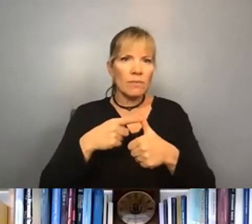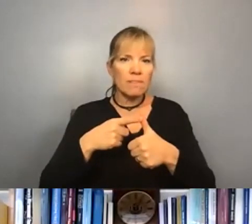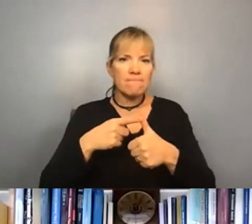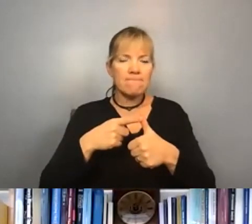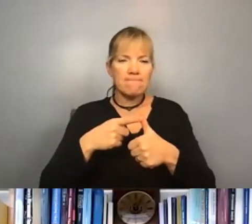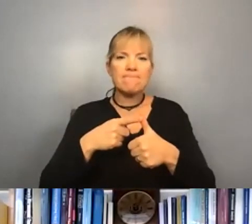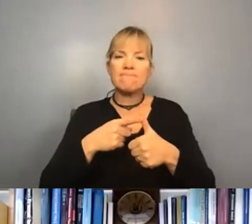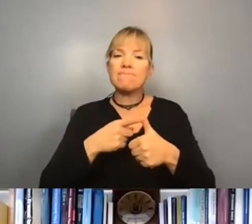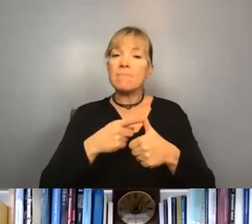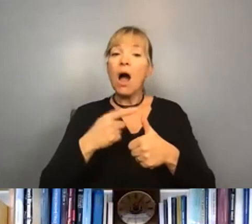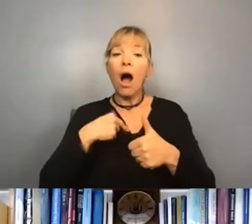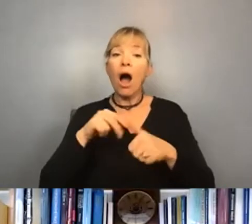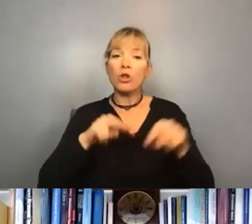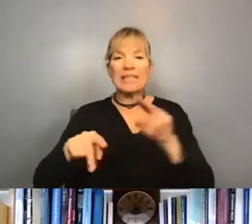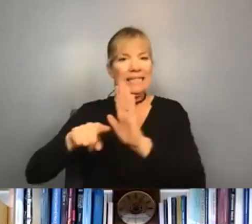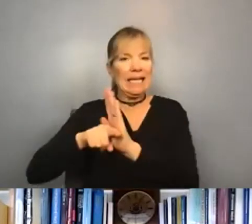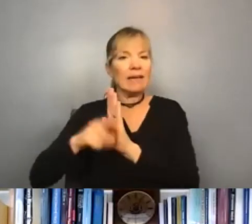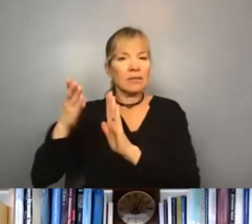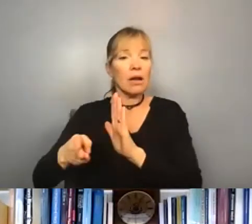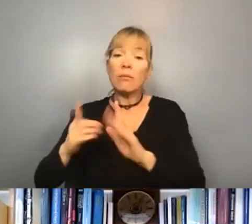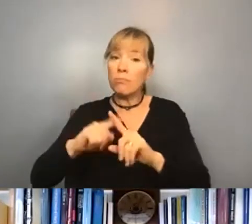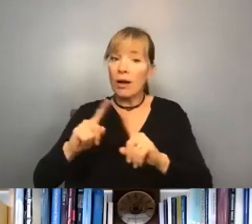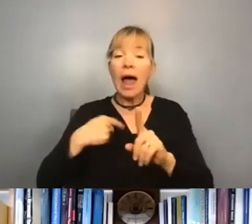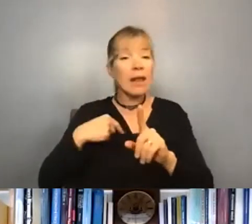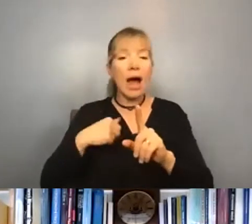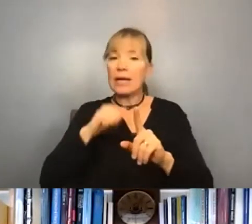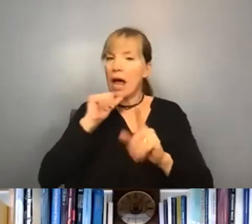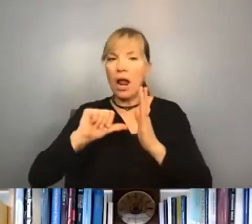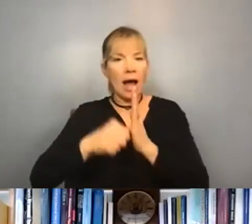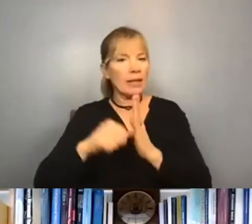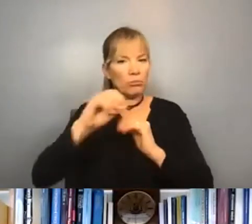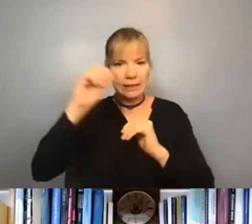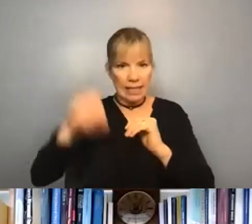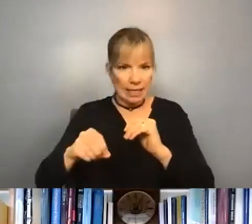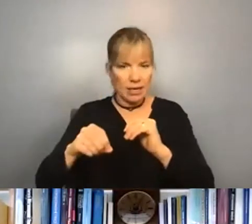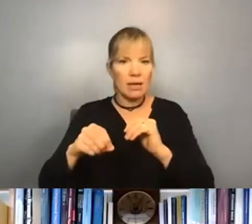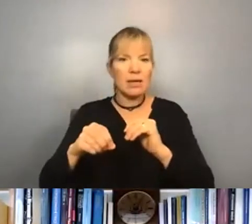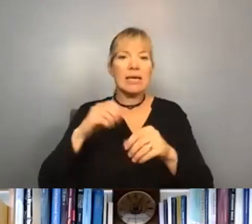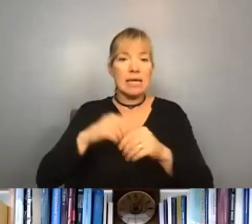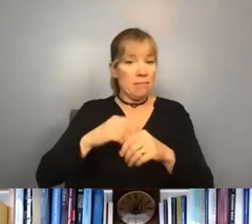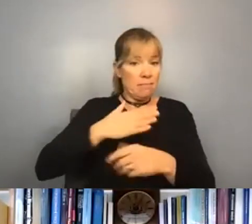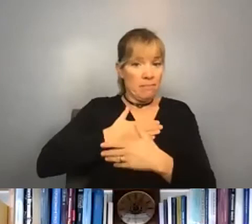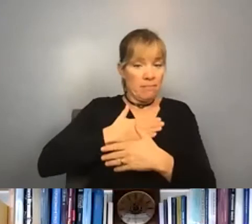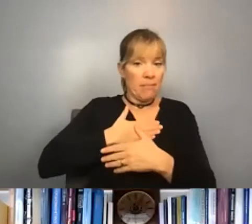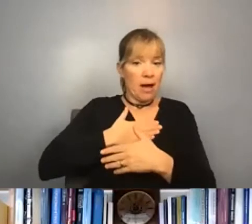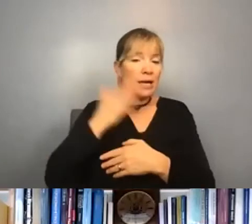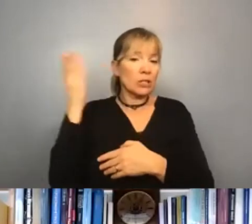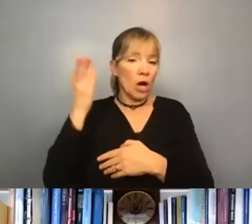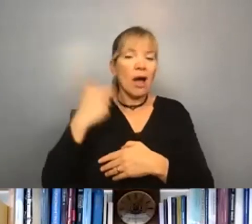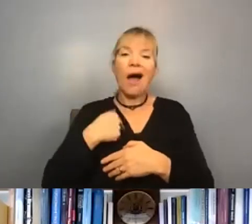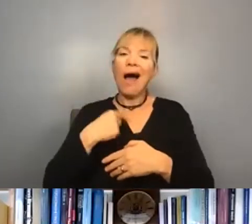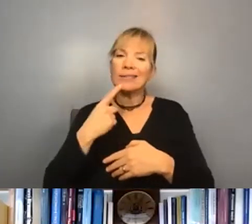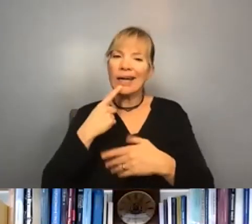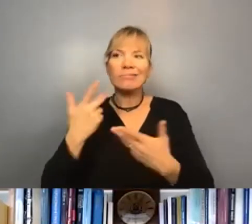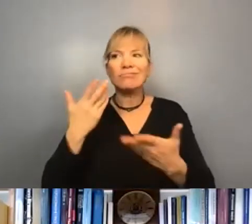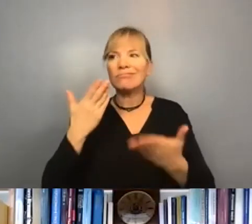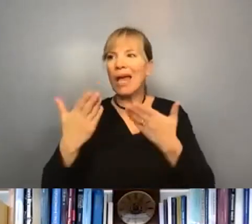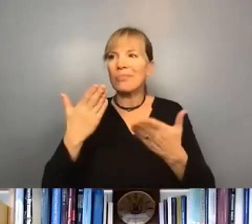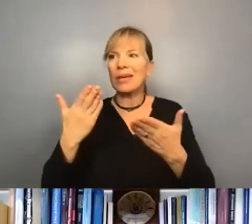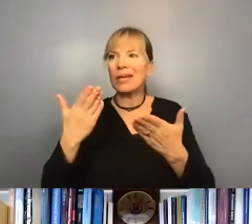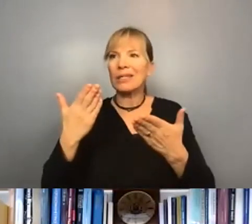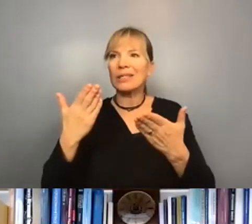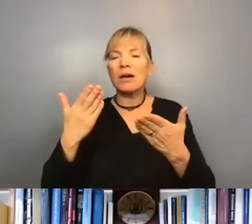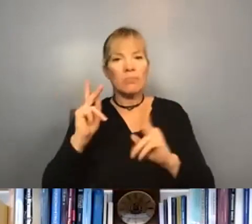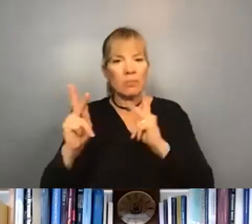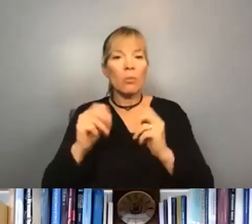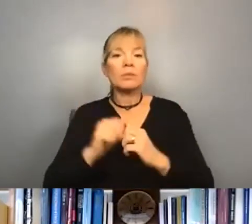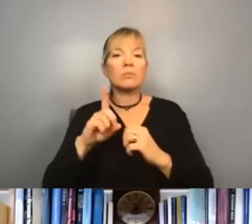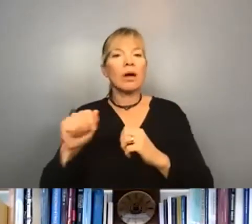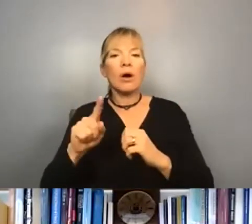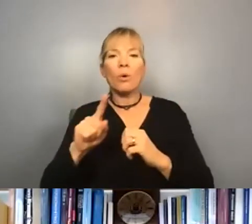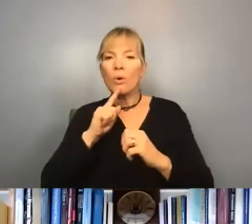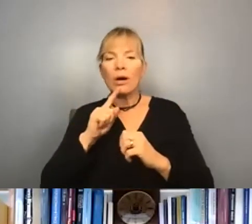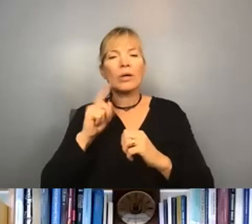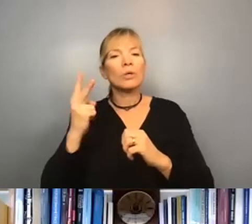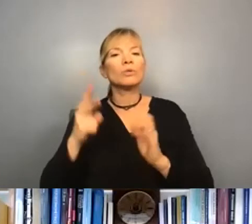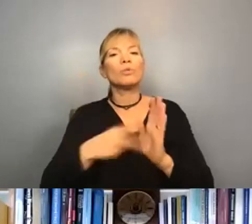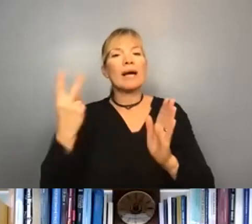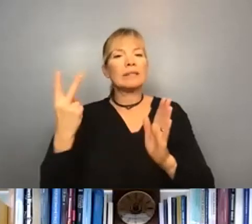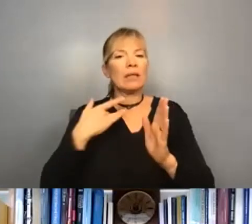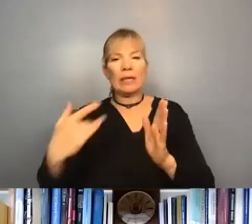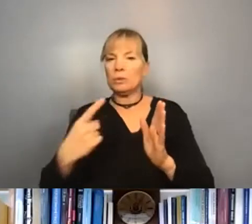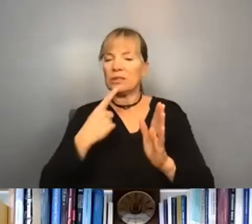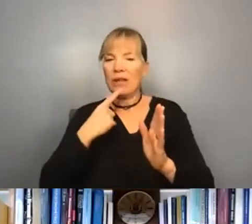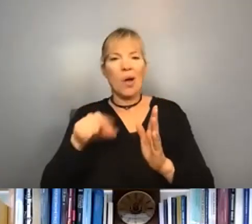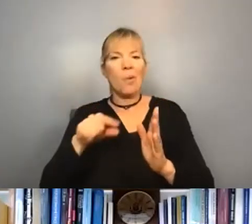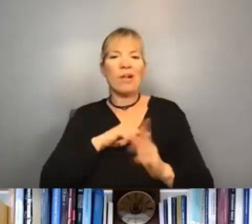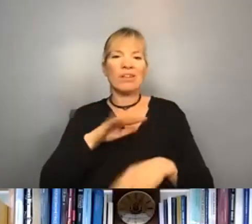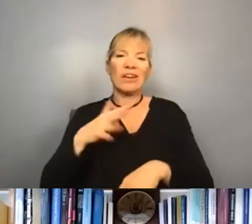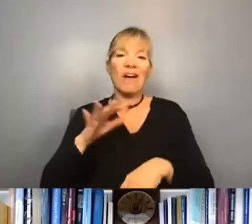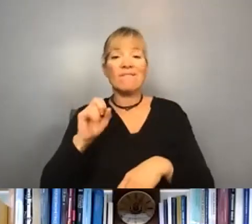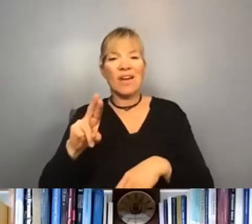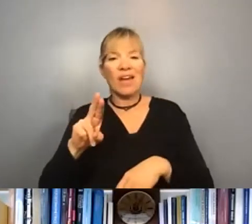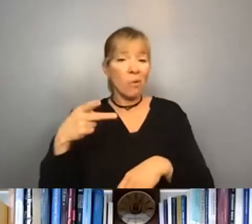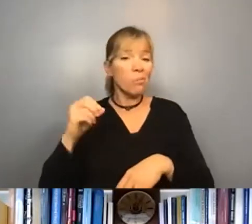Yeah, absolutely. Two things. One, I did look at the negative side. And I didn't highlight the percentages in my talk. I said, you know, maybe that people with disabilities were two times more likely to say that the quality was fair or poor. But 10%, that's